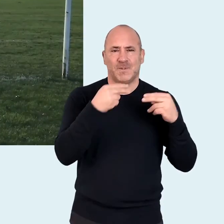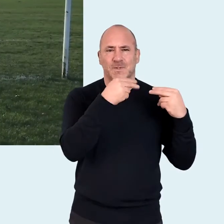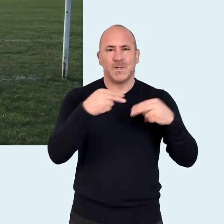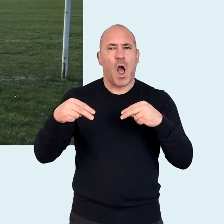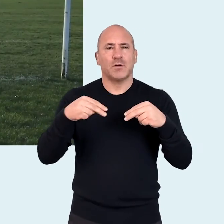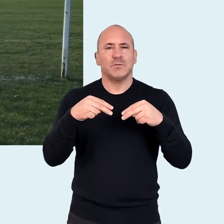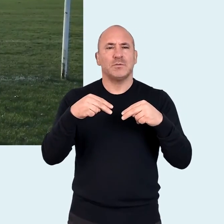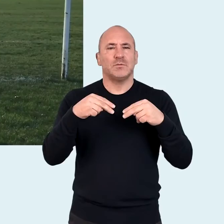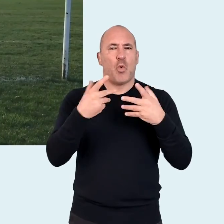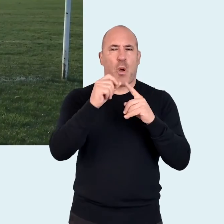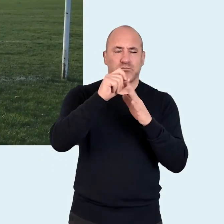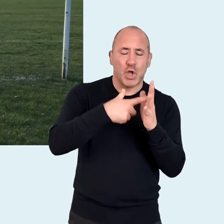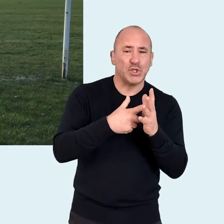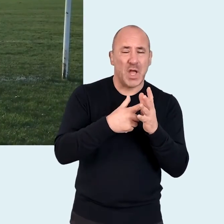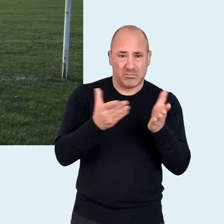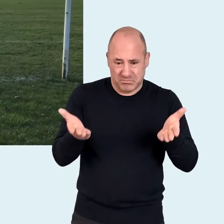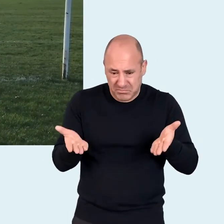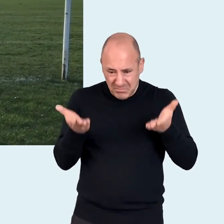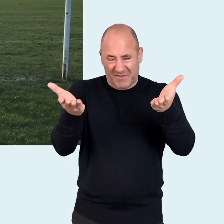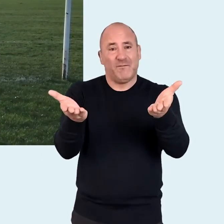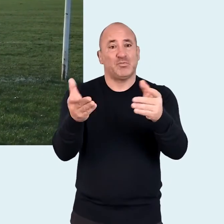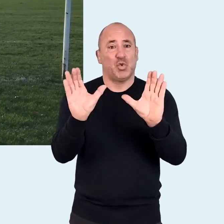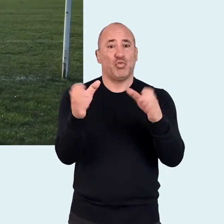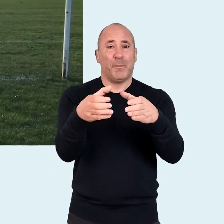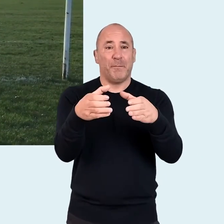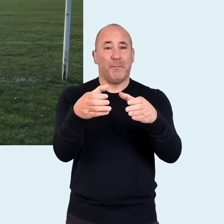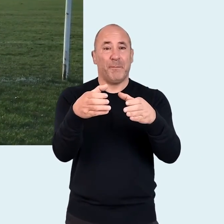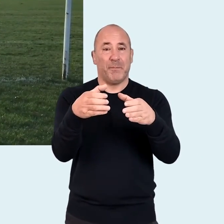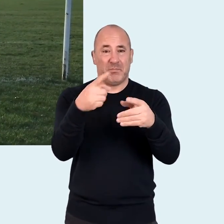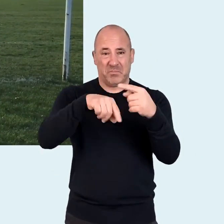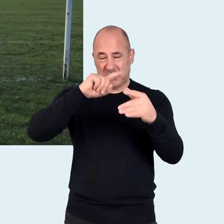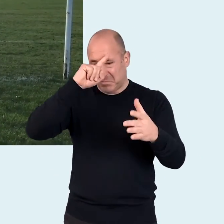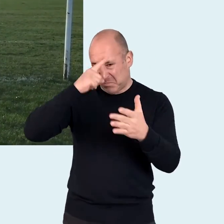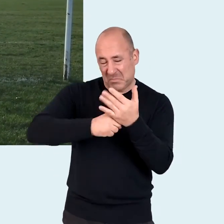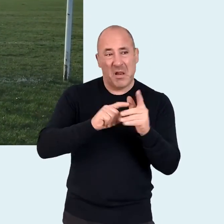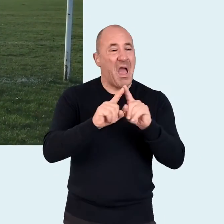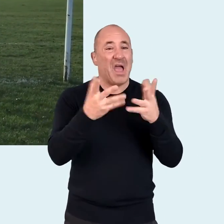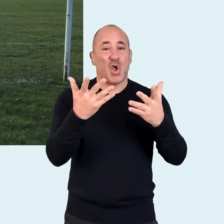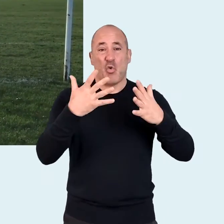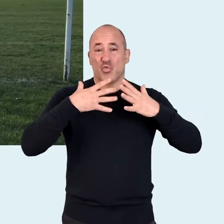To give ownership of the dance or the project to the group themselves, so whether it be